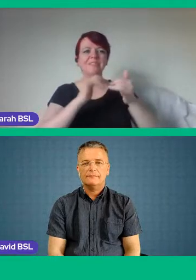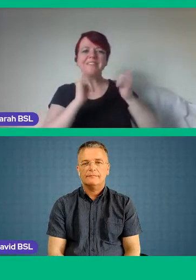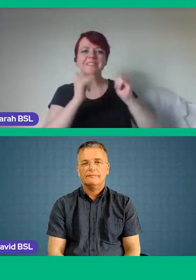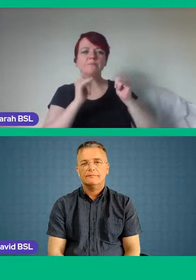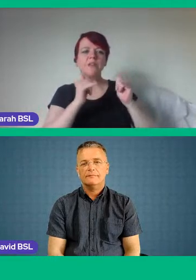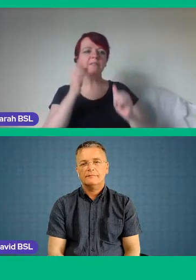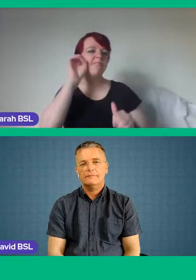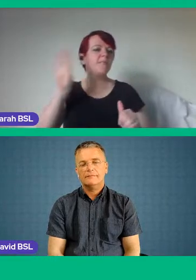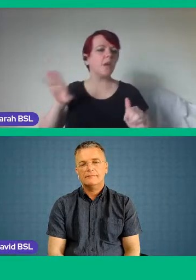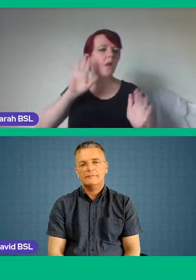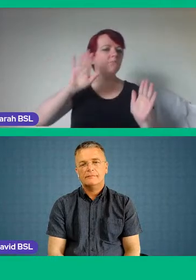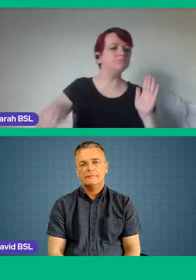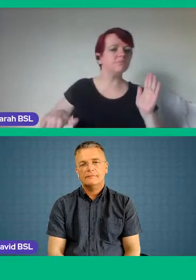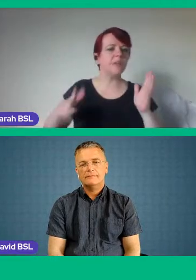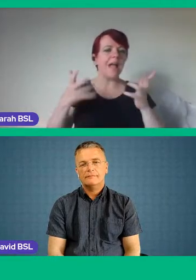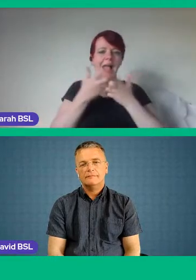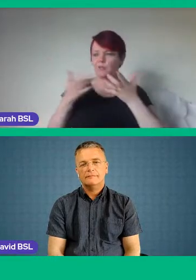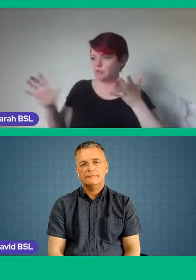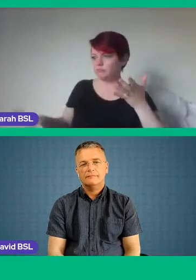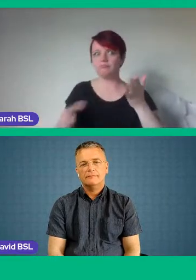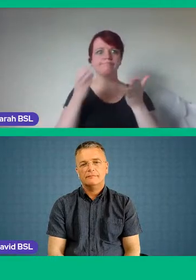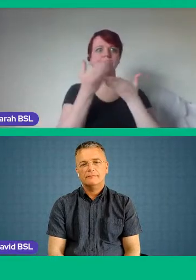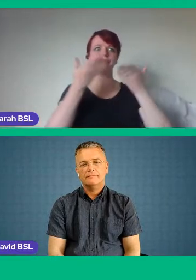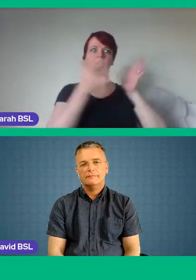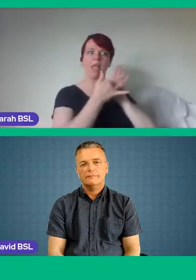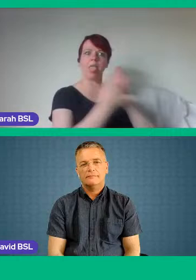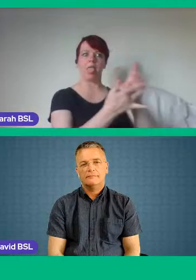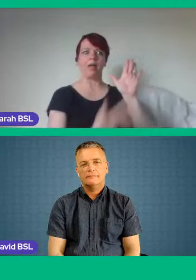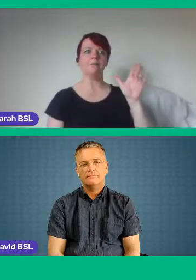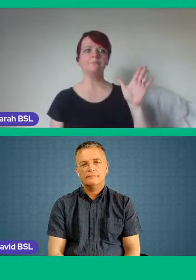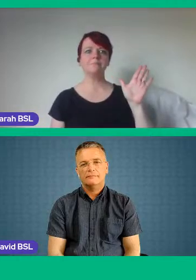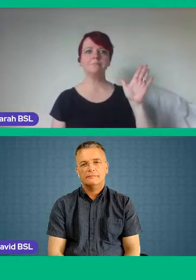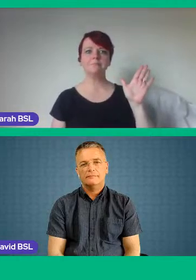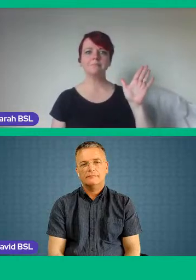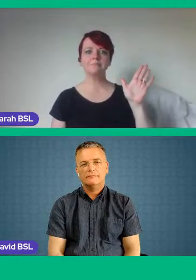Penny Gill, who was jumping?